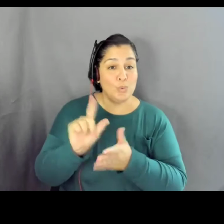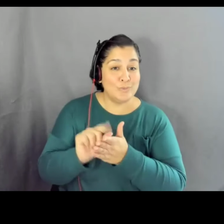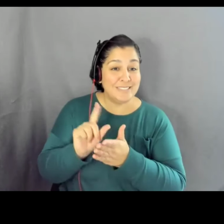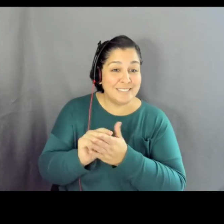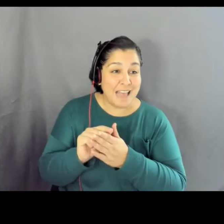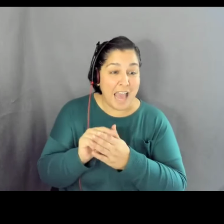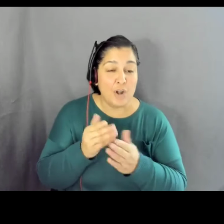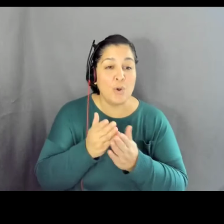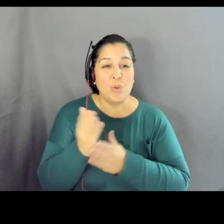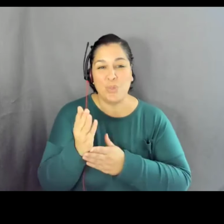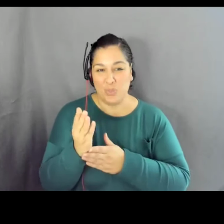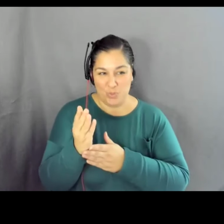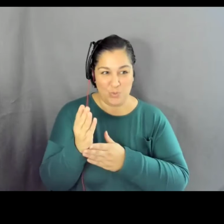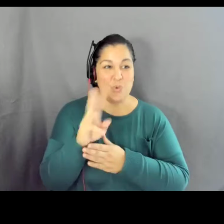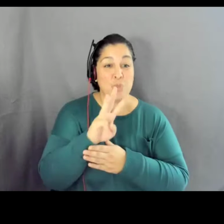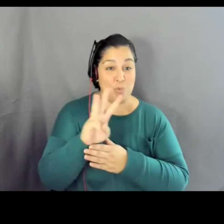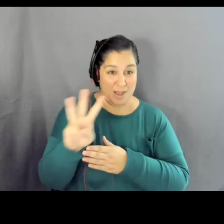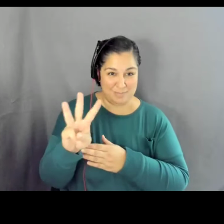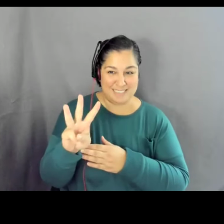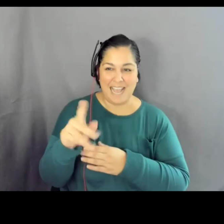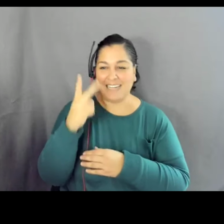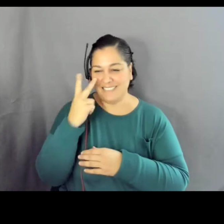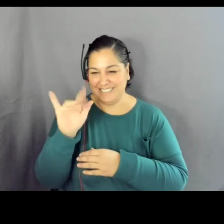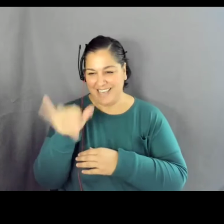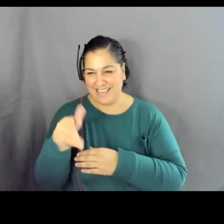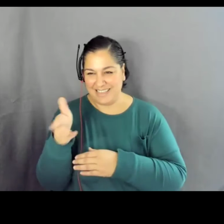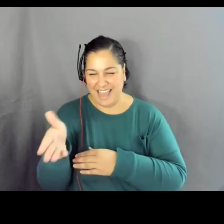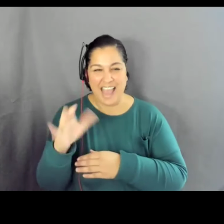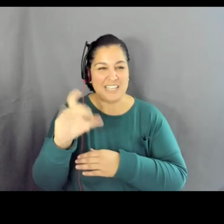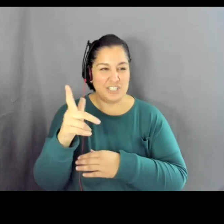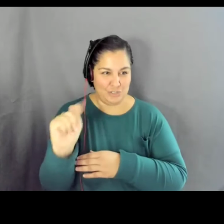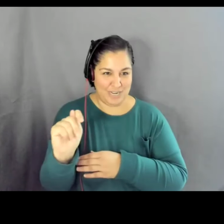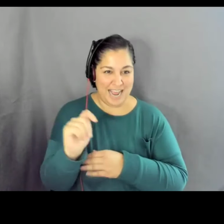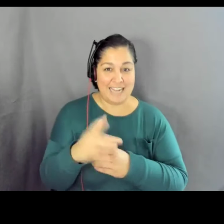And I wanted to extend a thank you, a deep thank you to Angela Mattox,